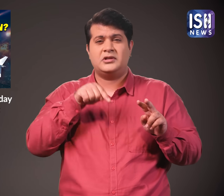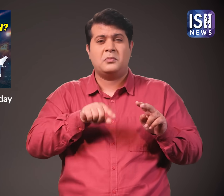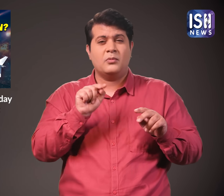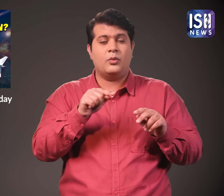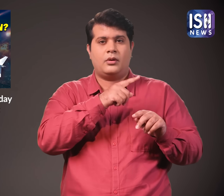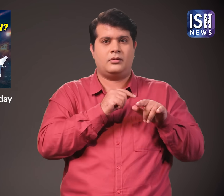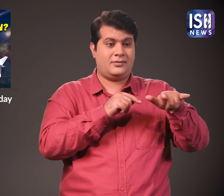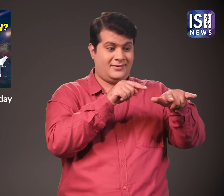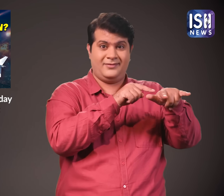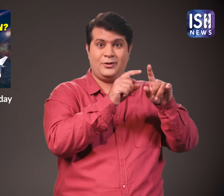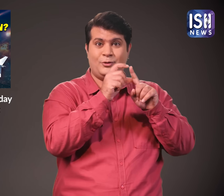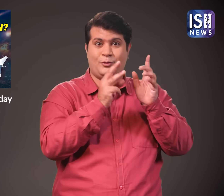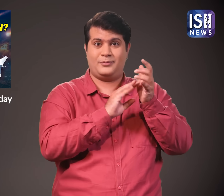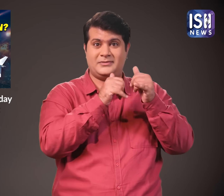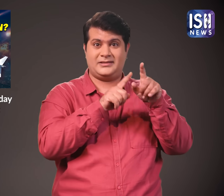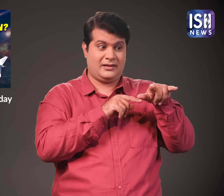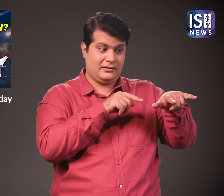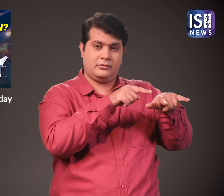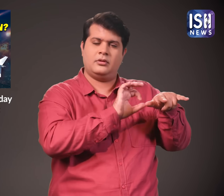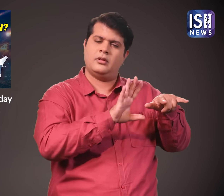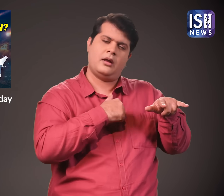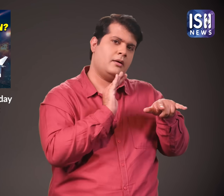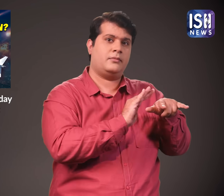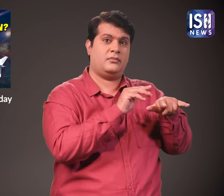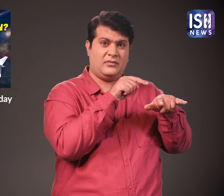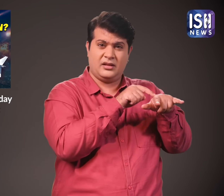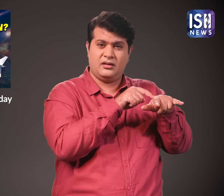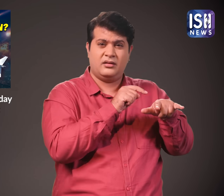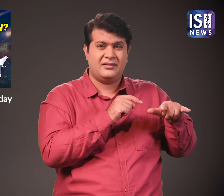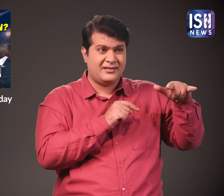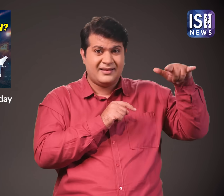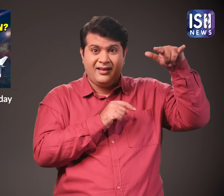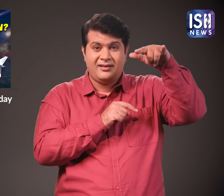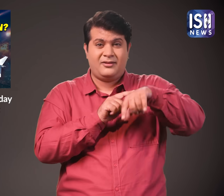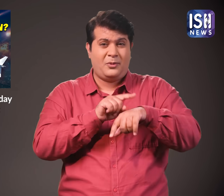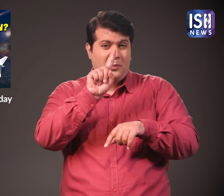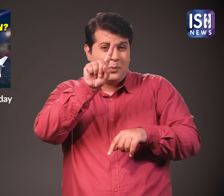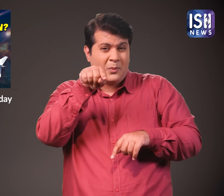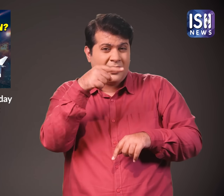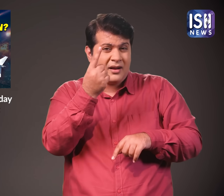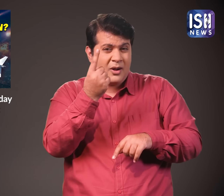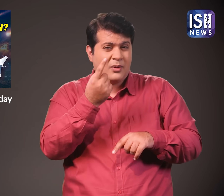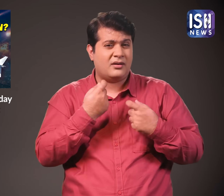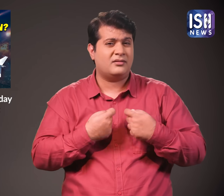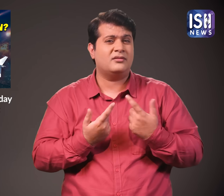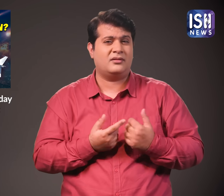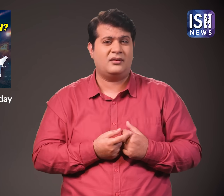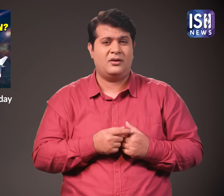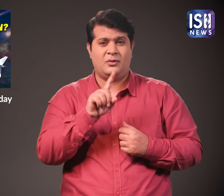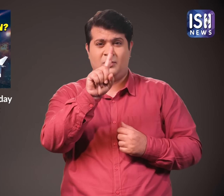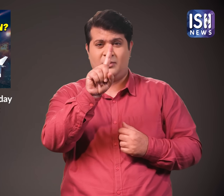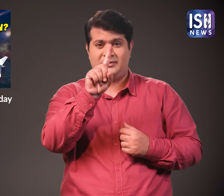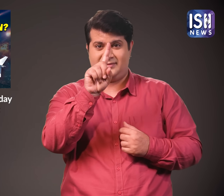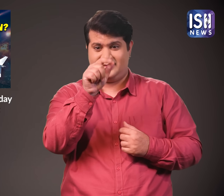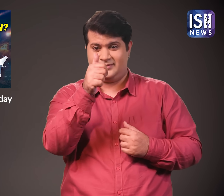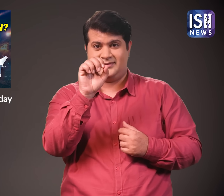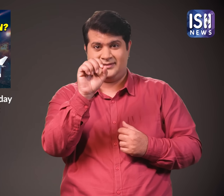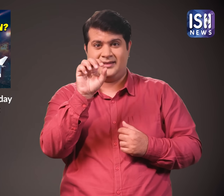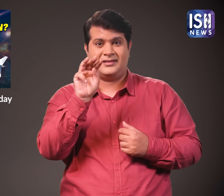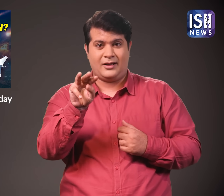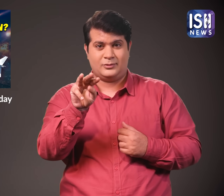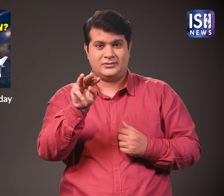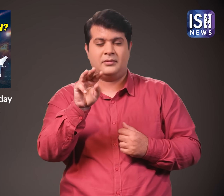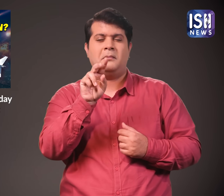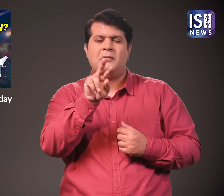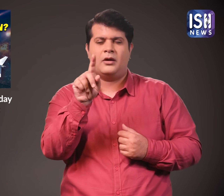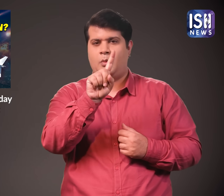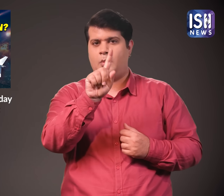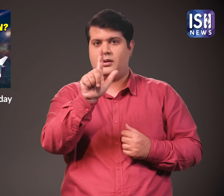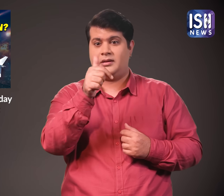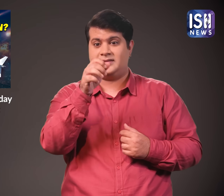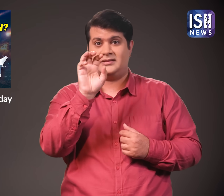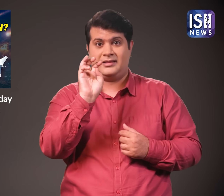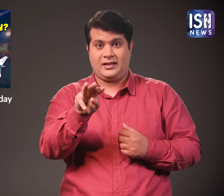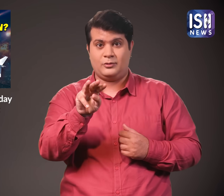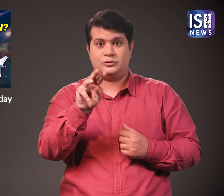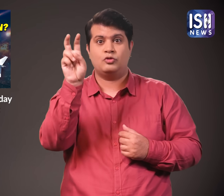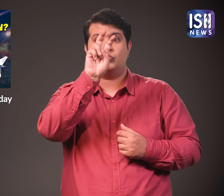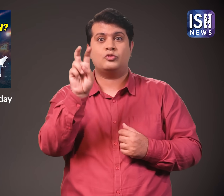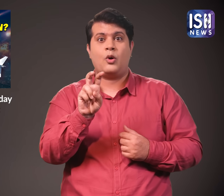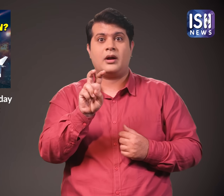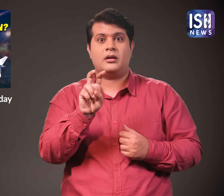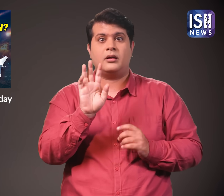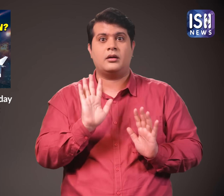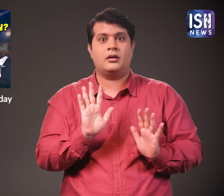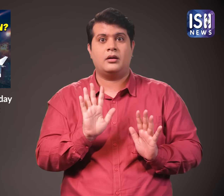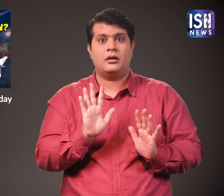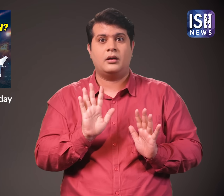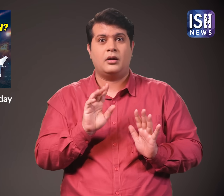The cost of flying the Doomsday plane is estimated by some to be over $160,000 per hour.